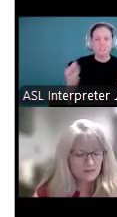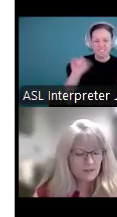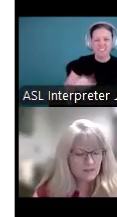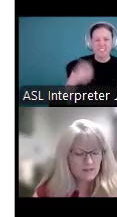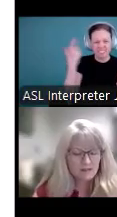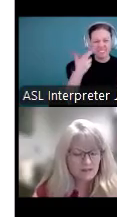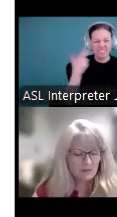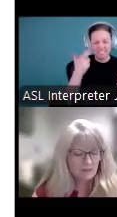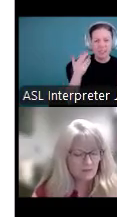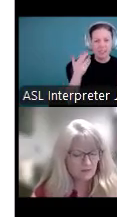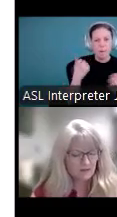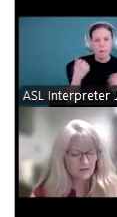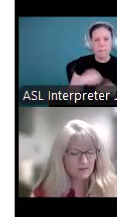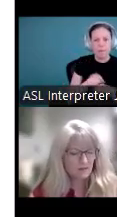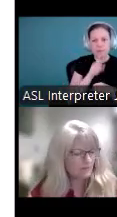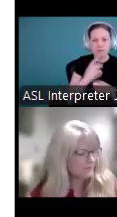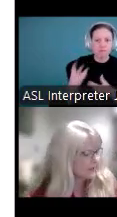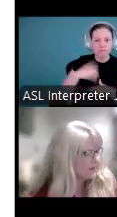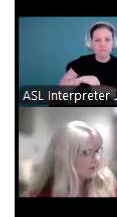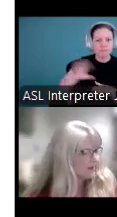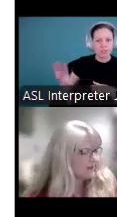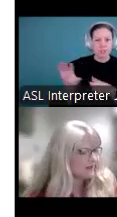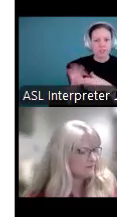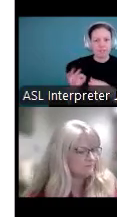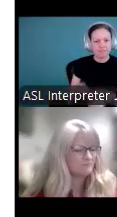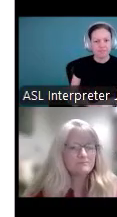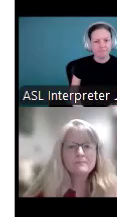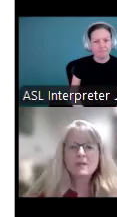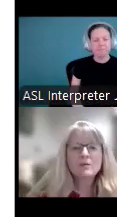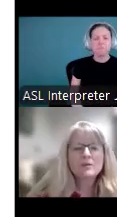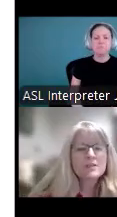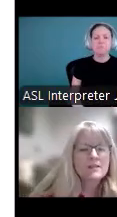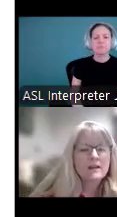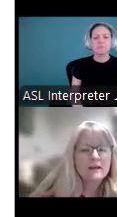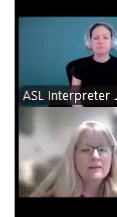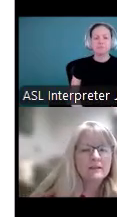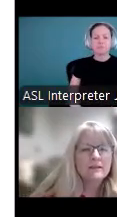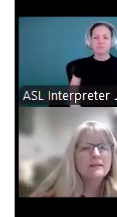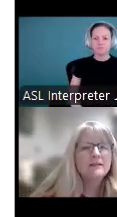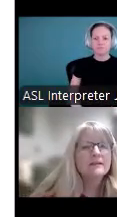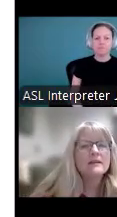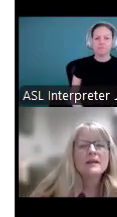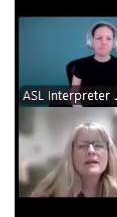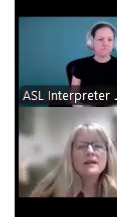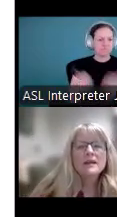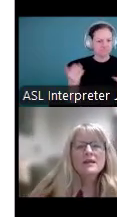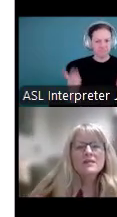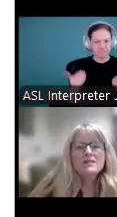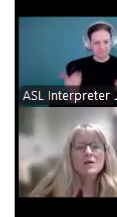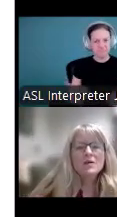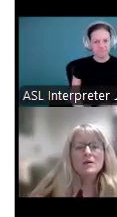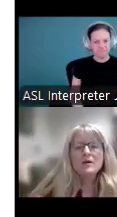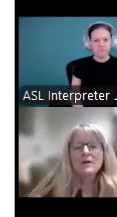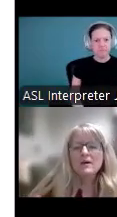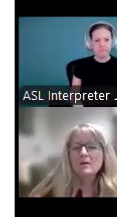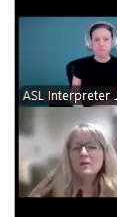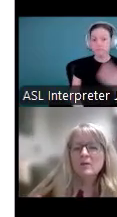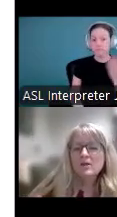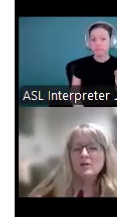tidbits, that's what I'm doing, so we'll just dive in. So, when